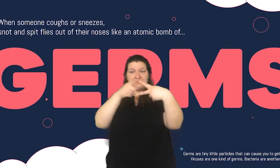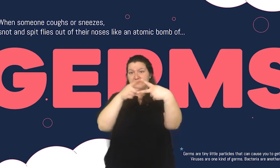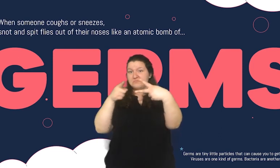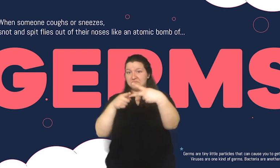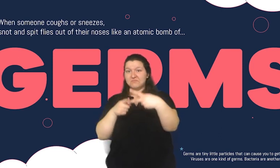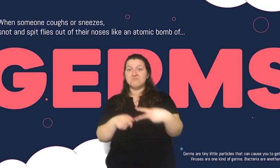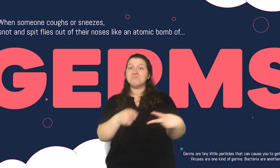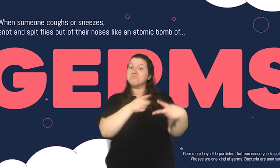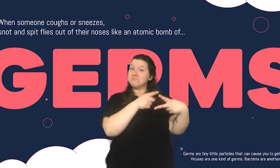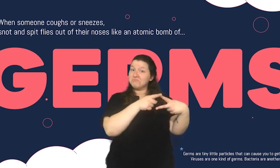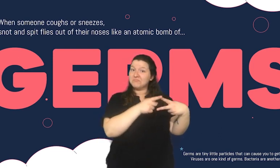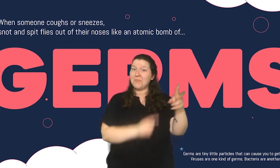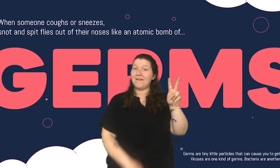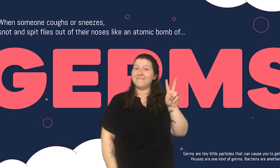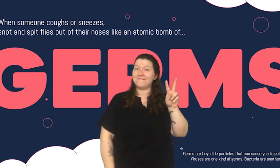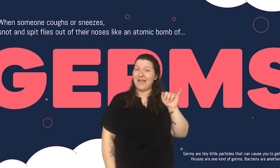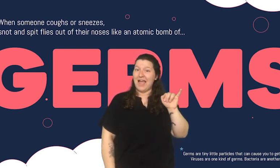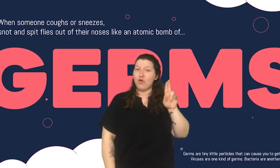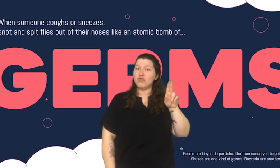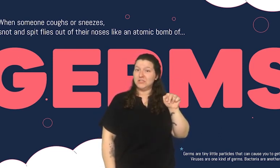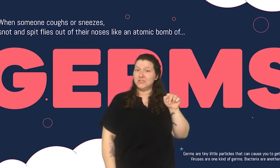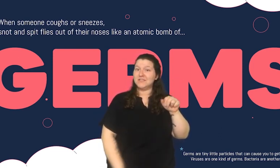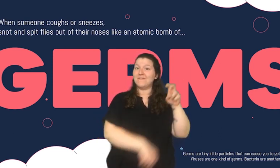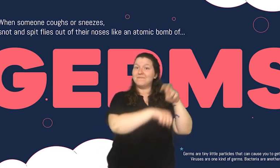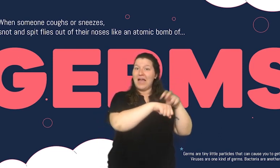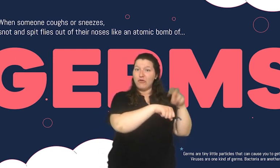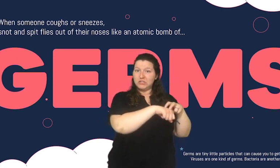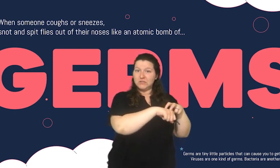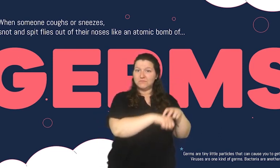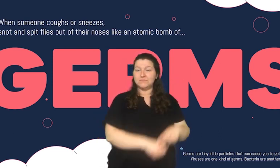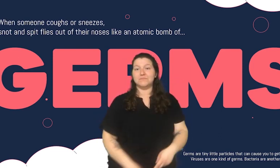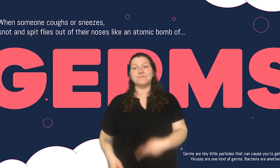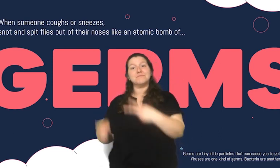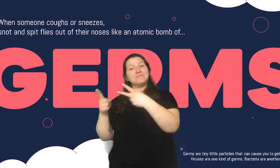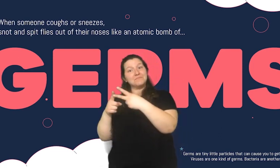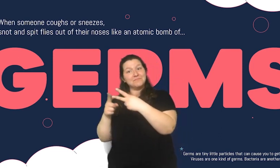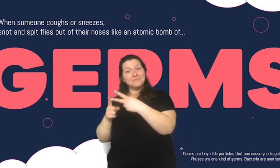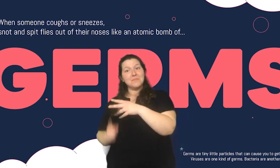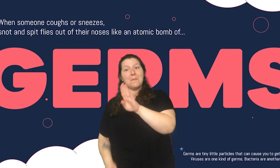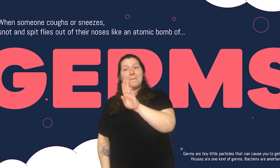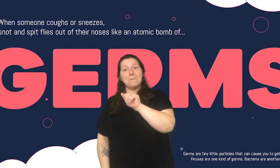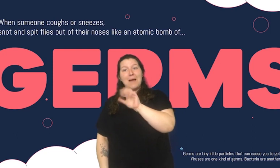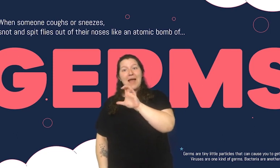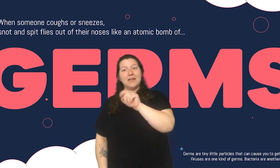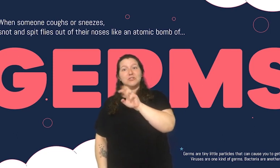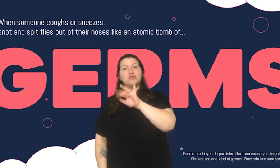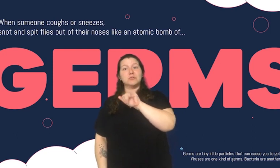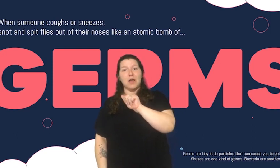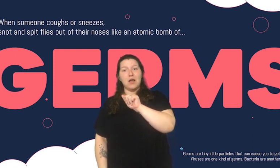Viruses are one kind of germs, bacteria are another.